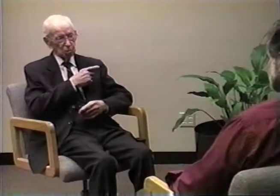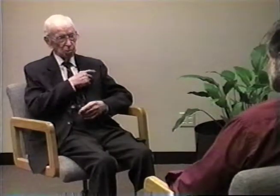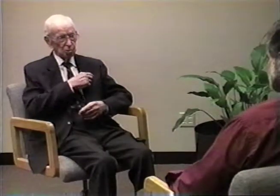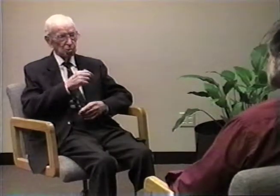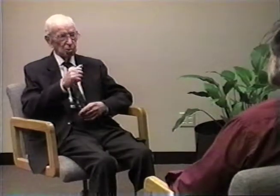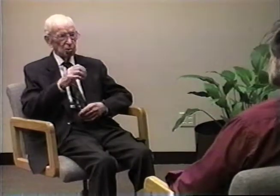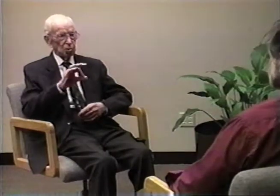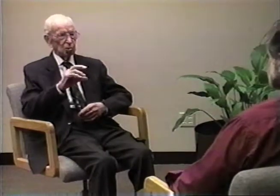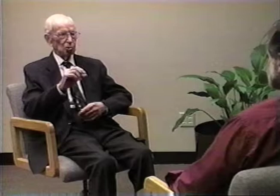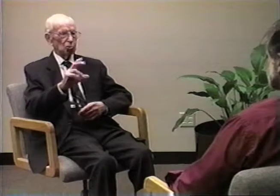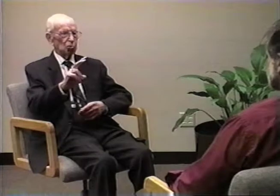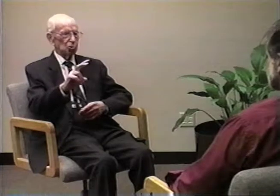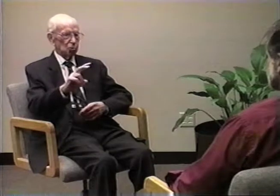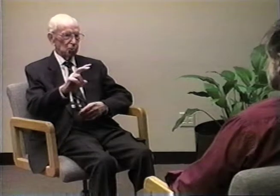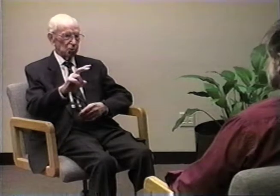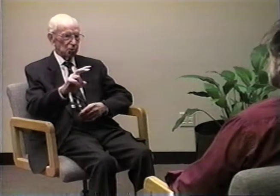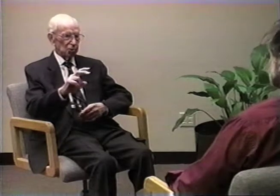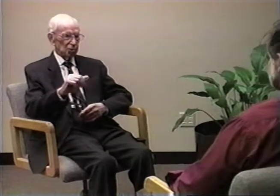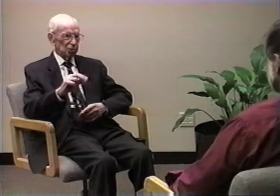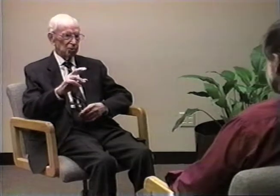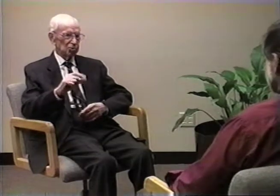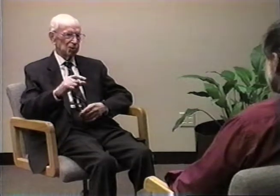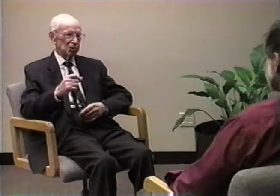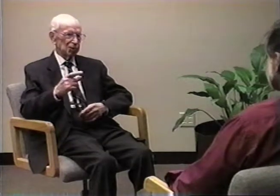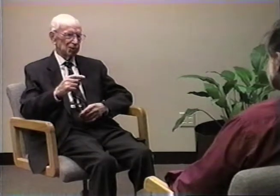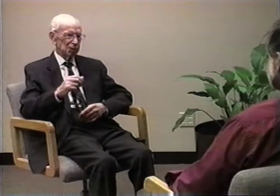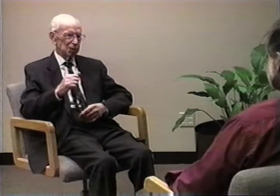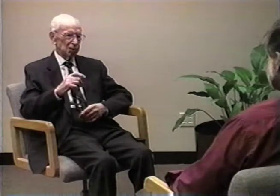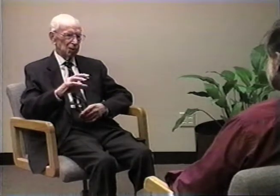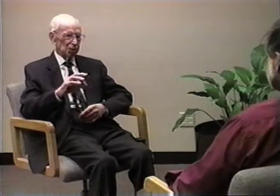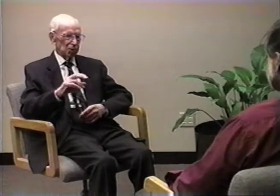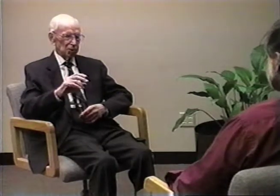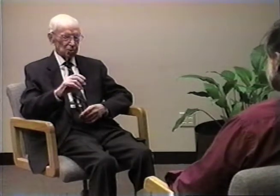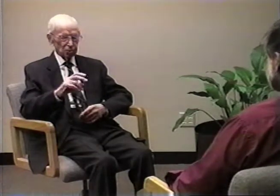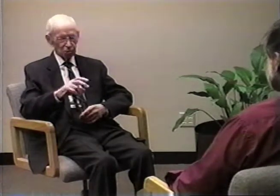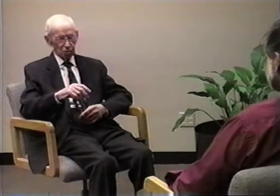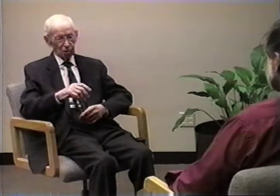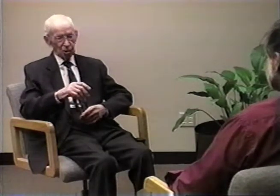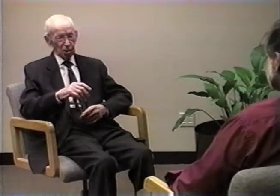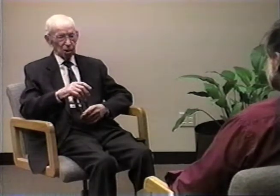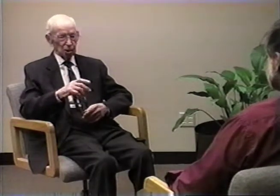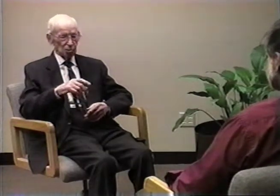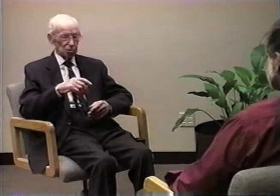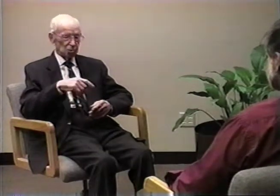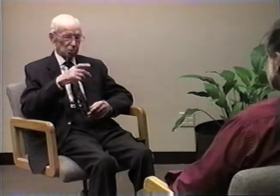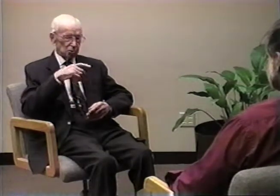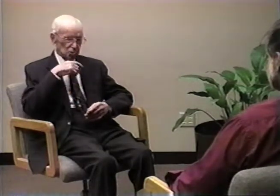Well, I was born in Minneapolis in 1902.